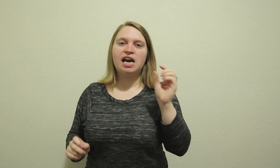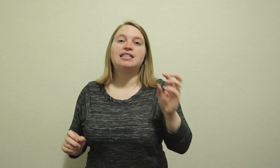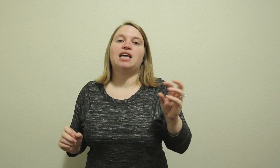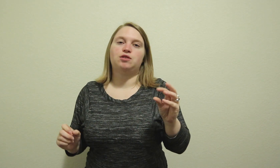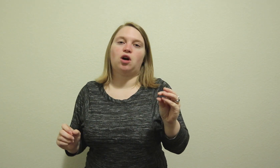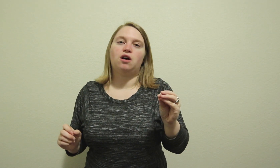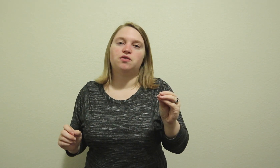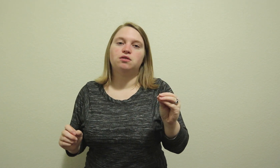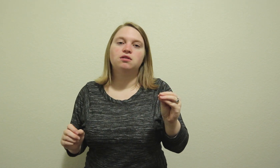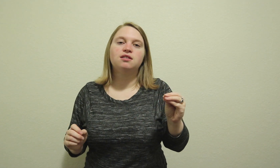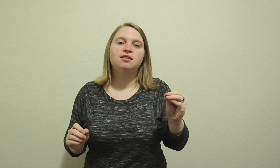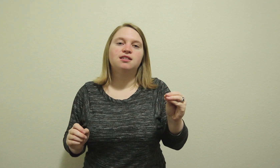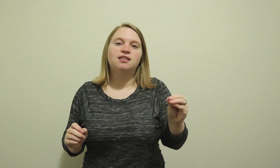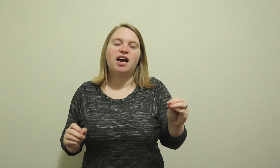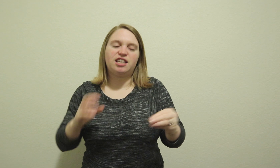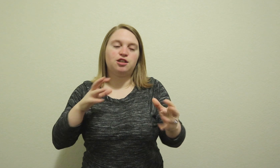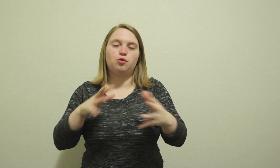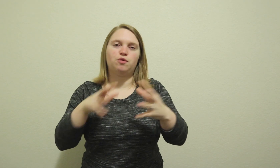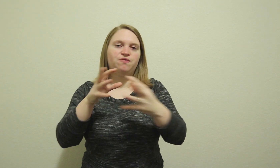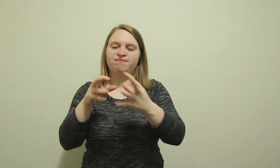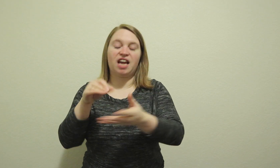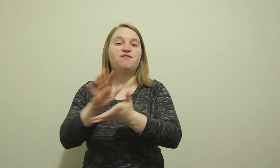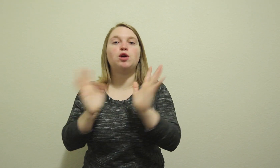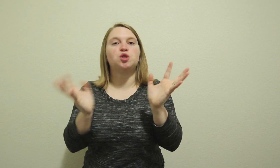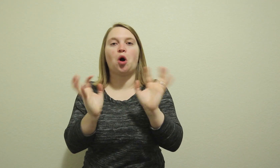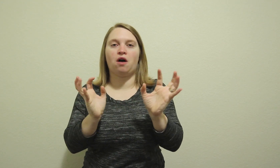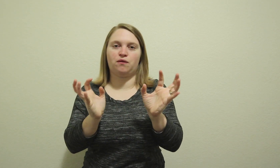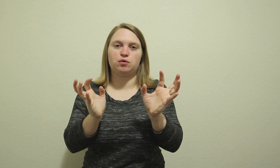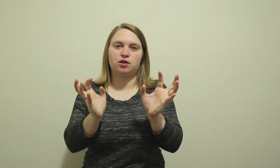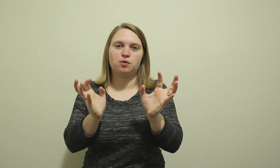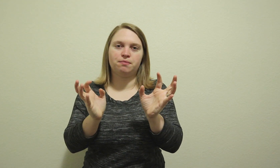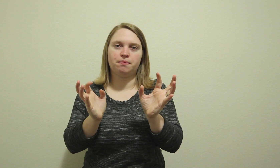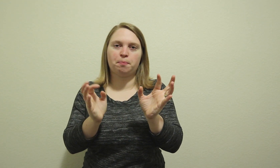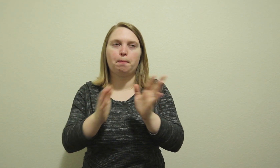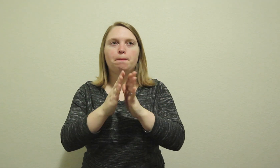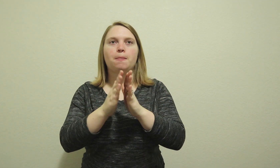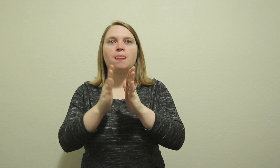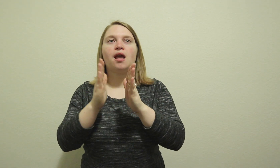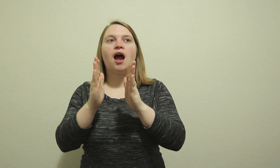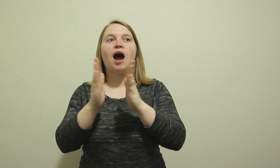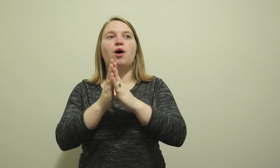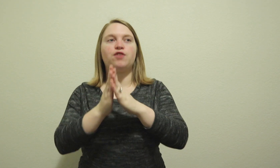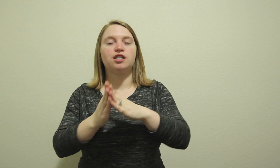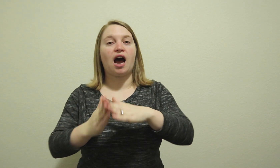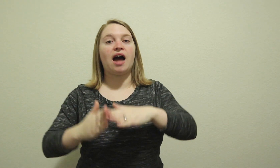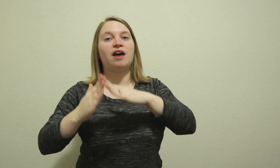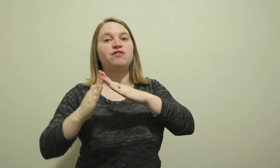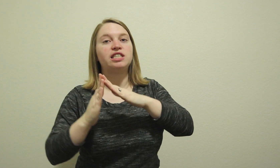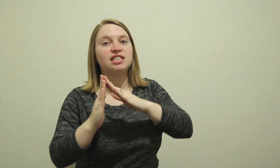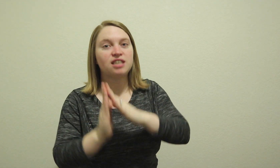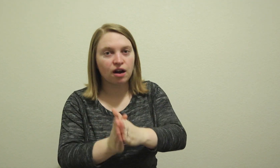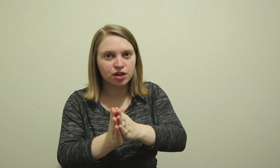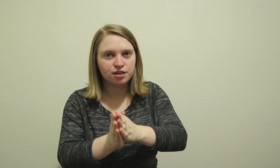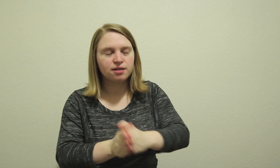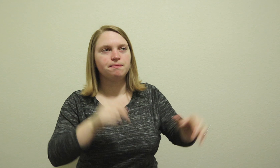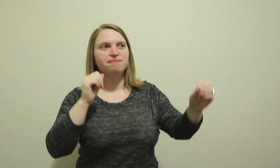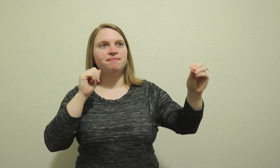It sounds awful and you know, it feels awful too However I have discovered